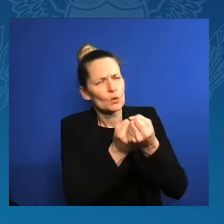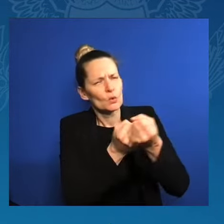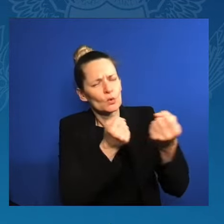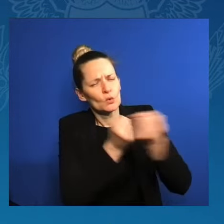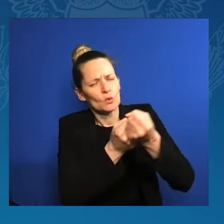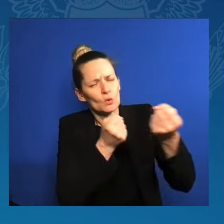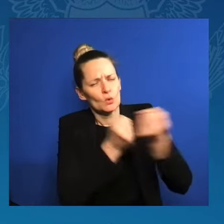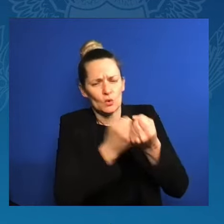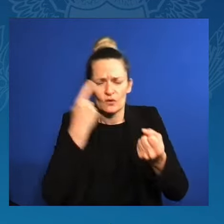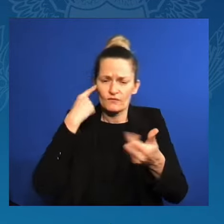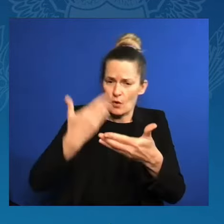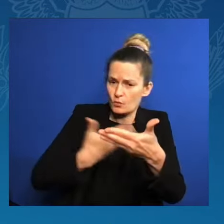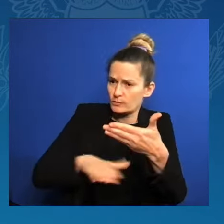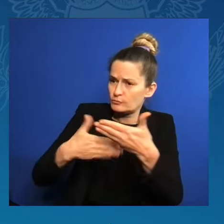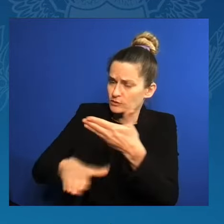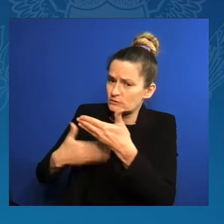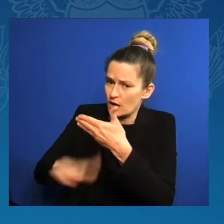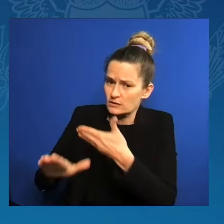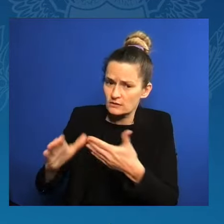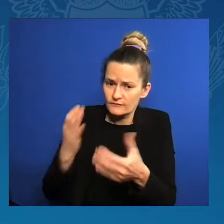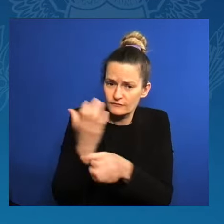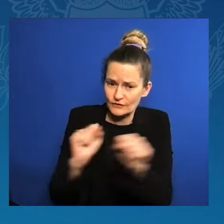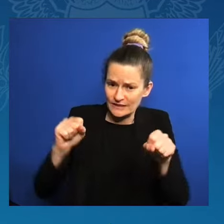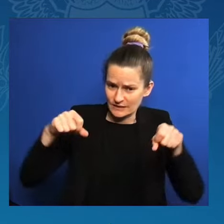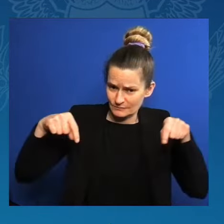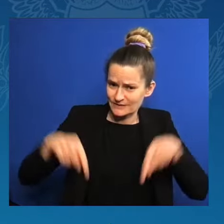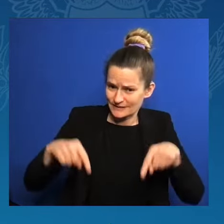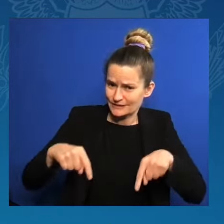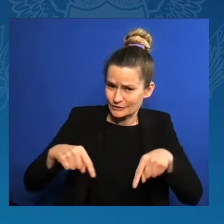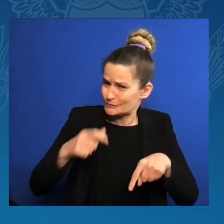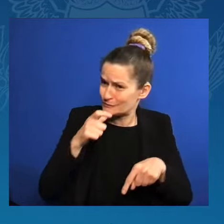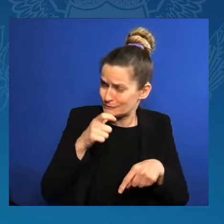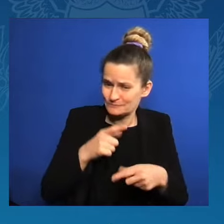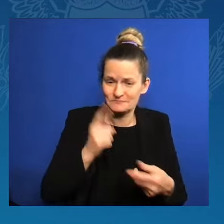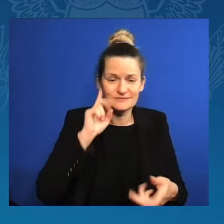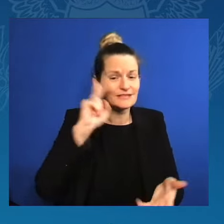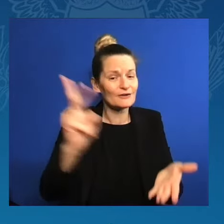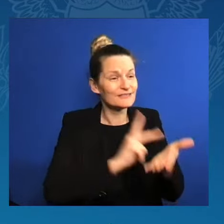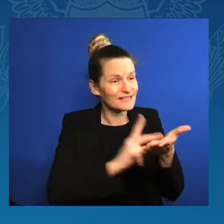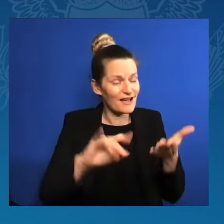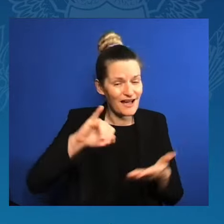who is here -- ; Congresswoman Alma Adams --